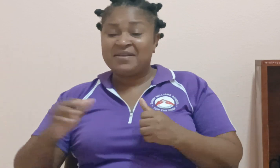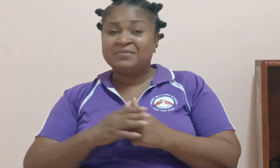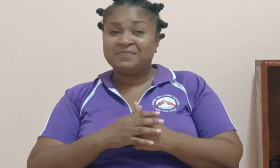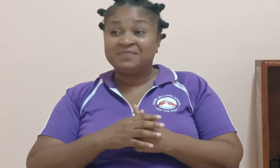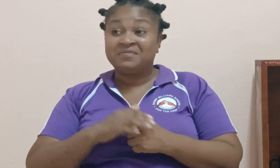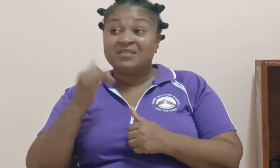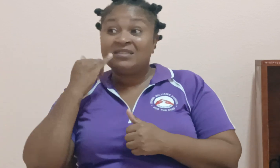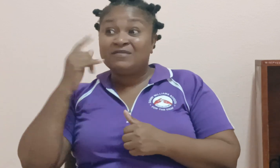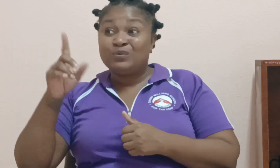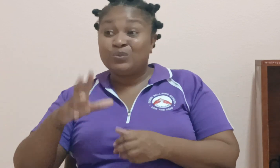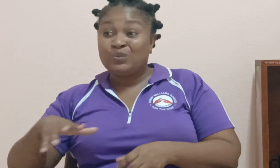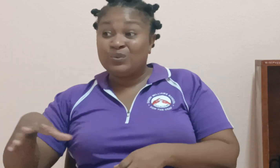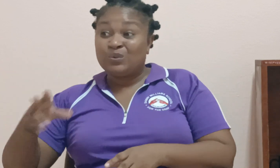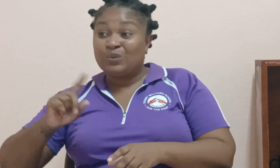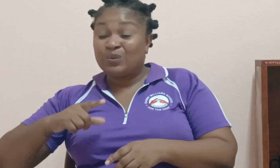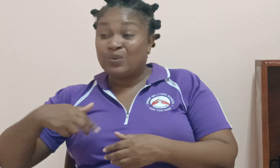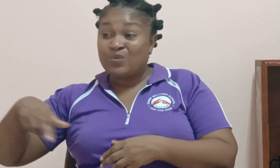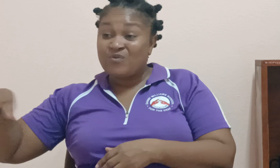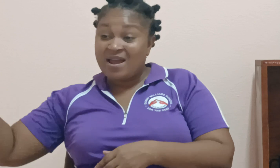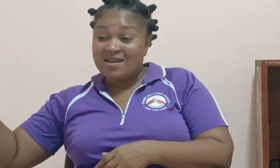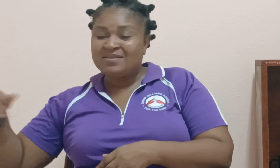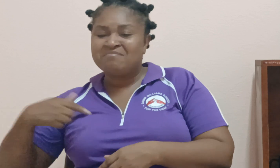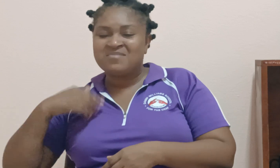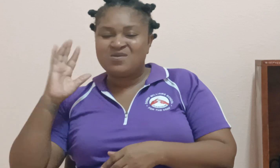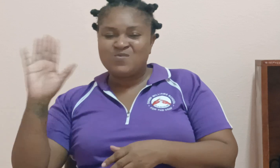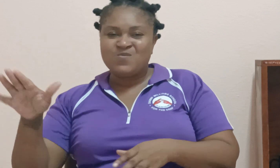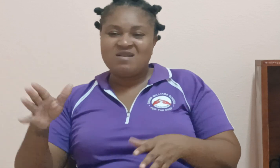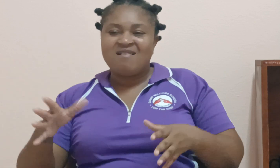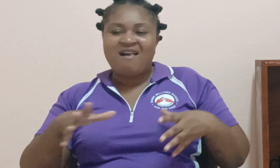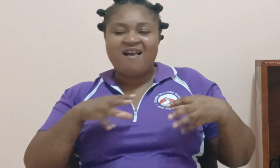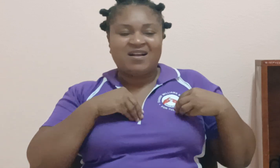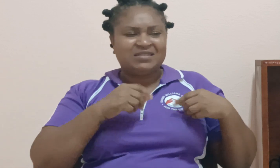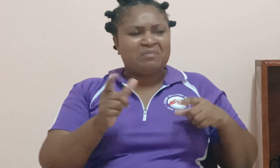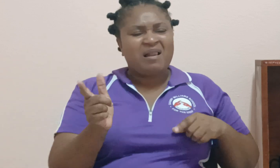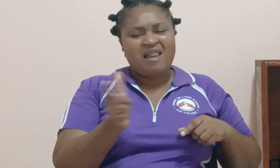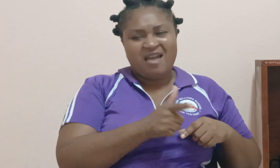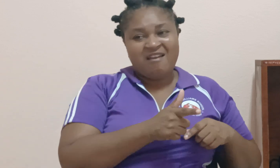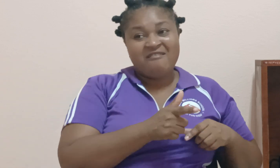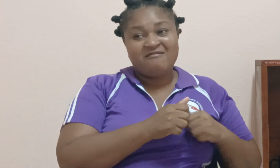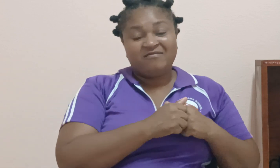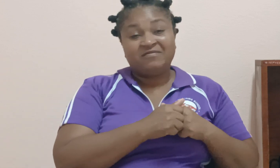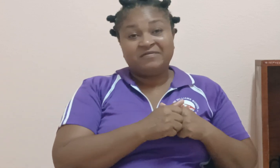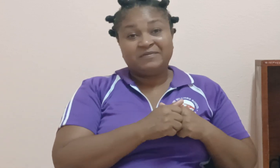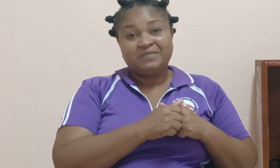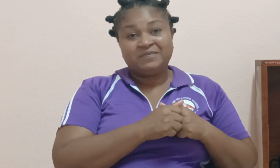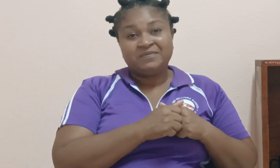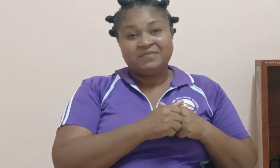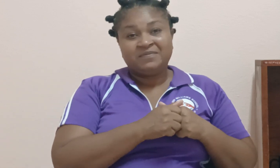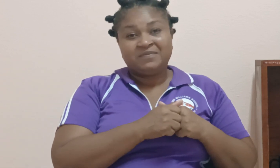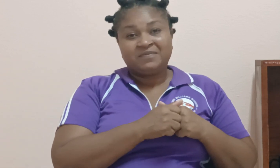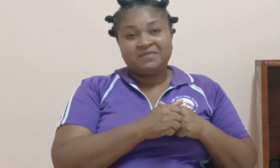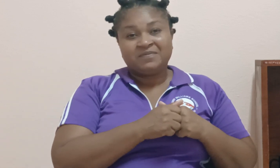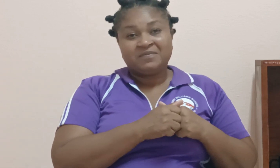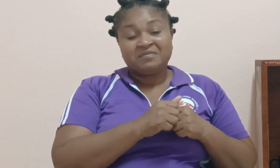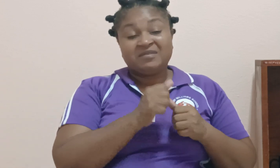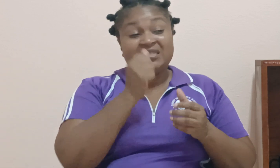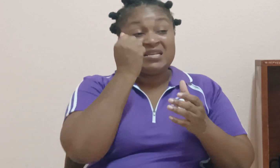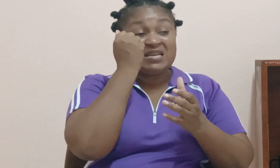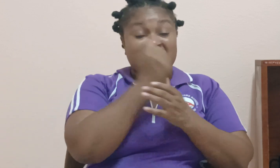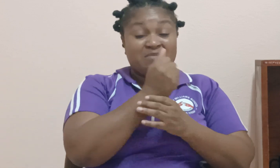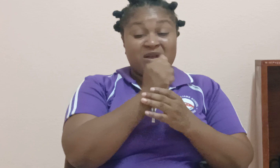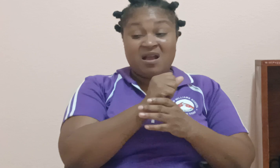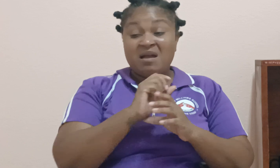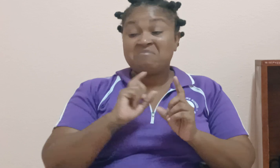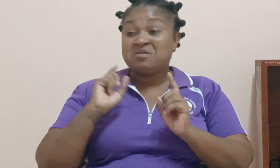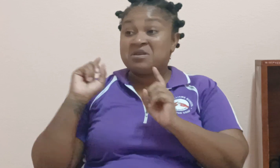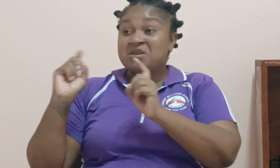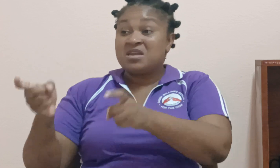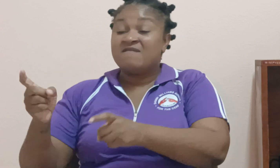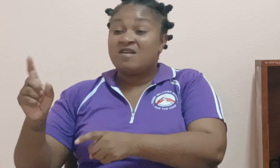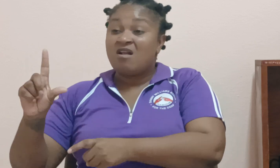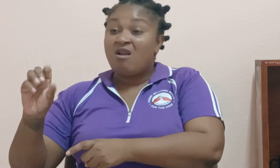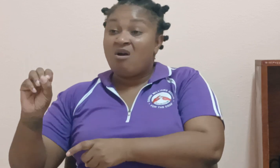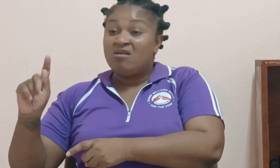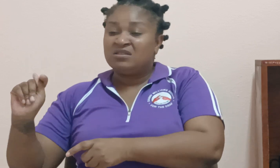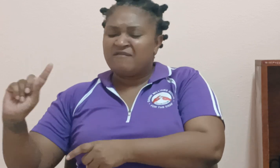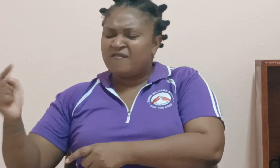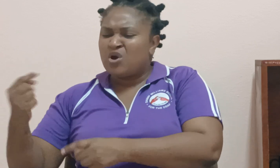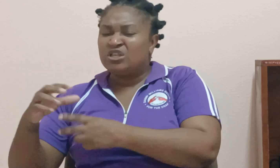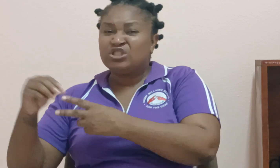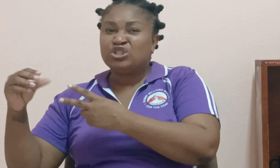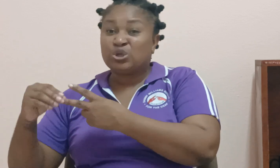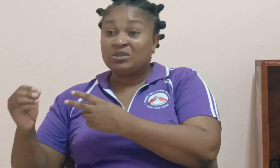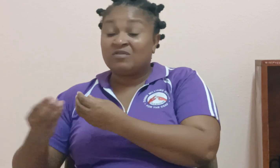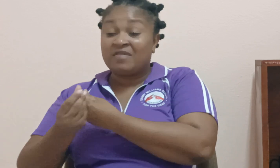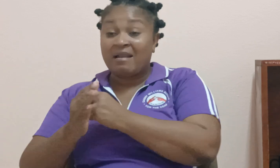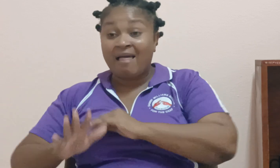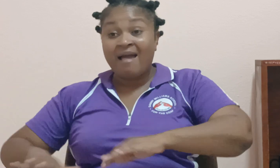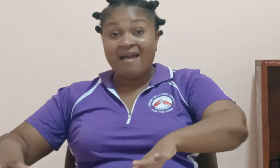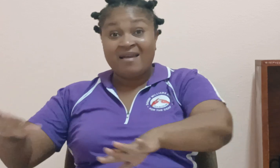if you go to the right I will go to the left. ● Abram gave Lot first choice of the land